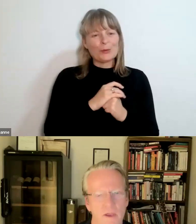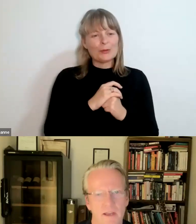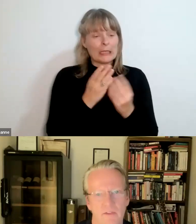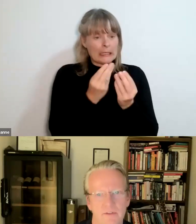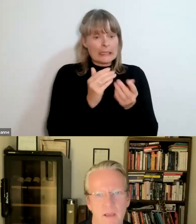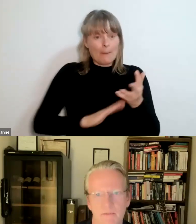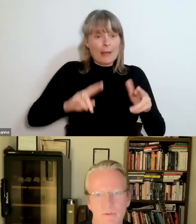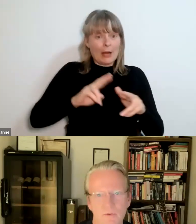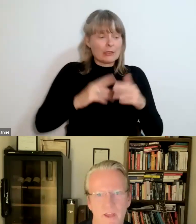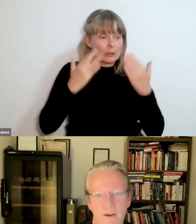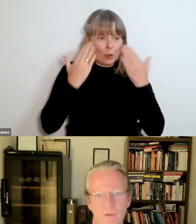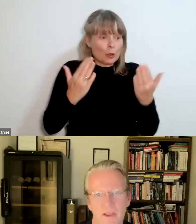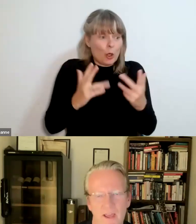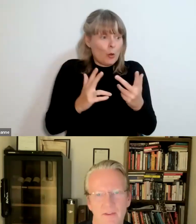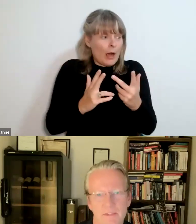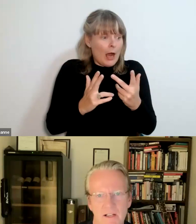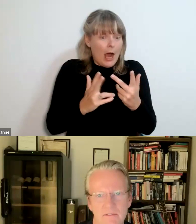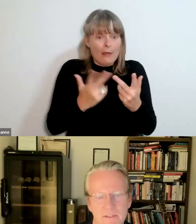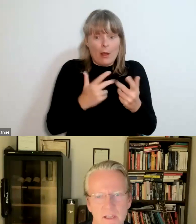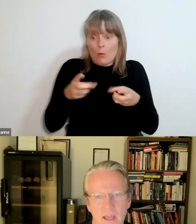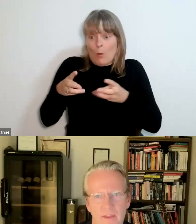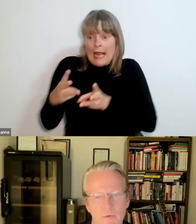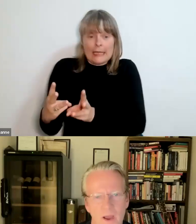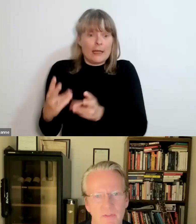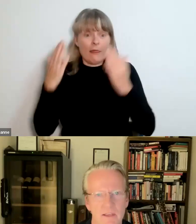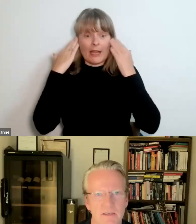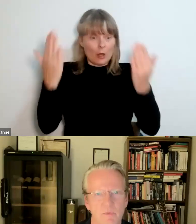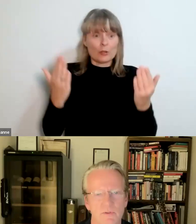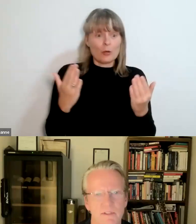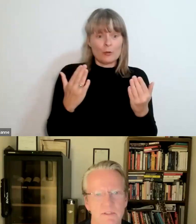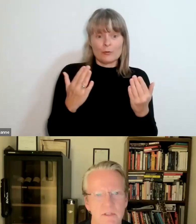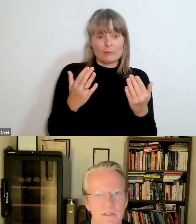mathematics in school is the important thing. But just the kind of model of thinking that we have